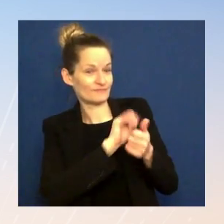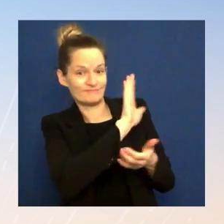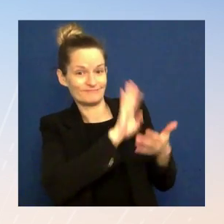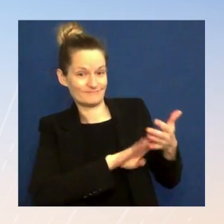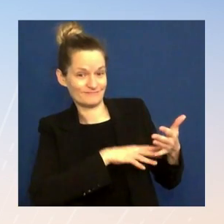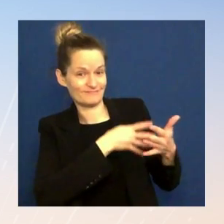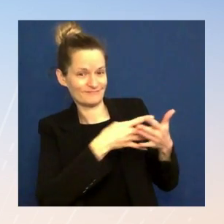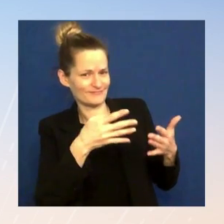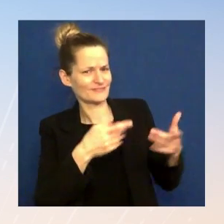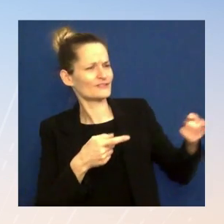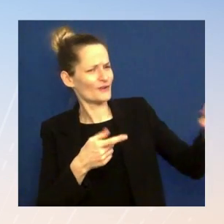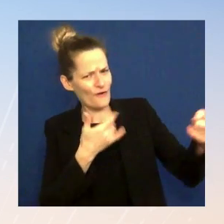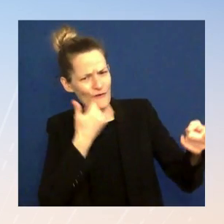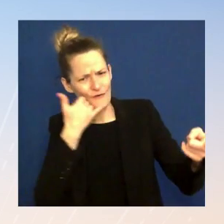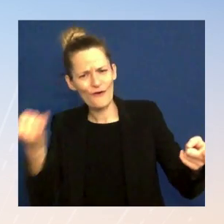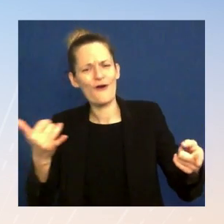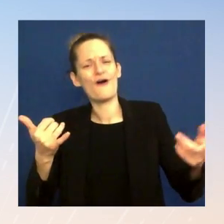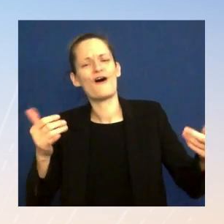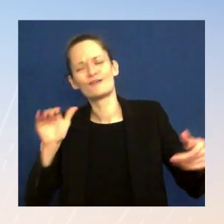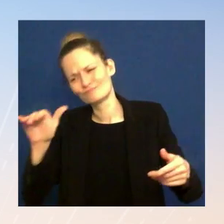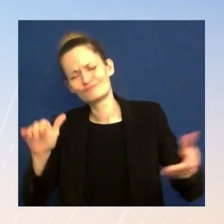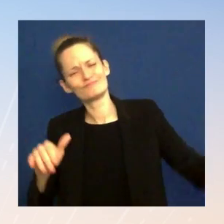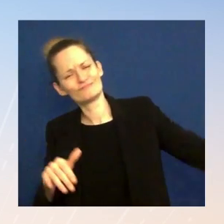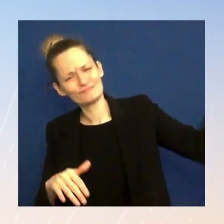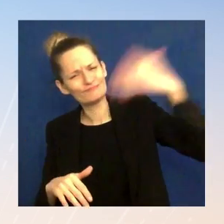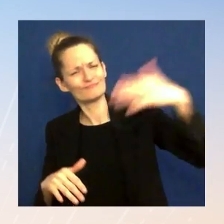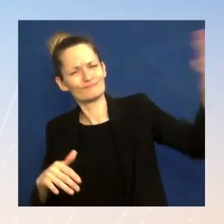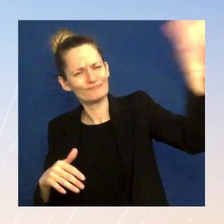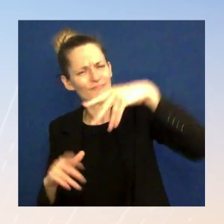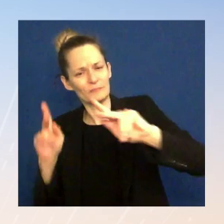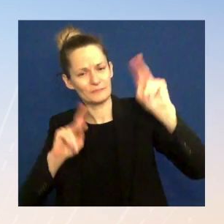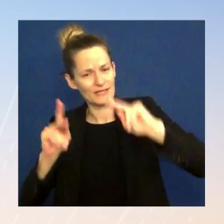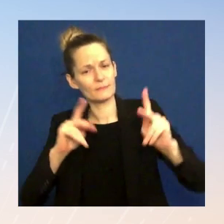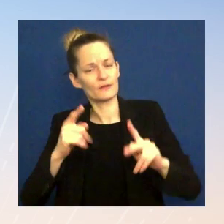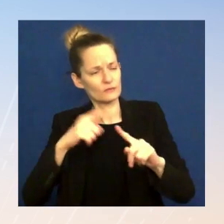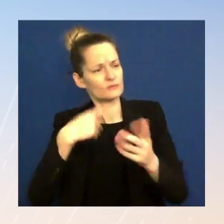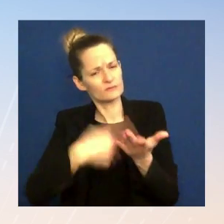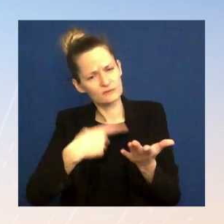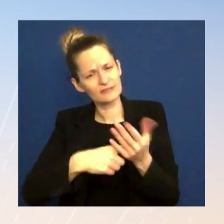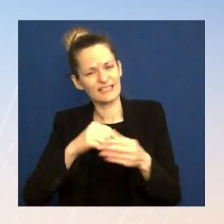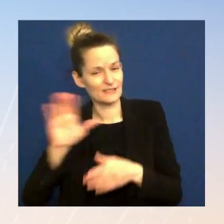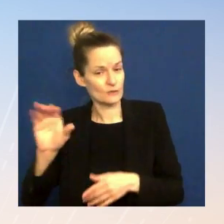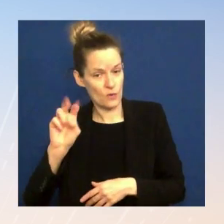And obviously, this is a top priority to keep moving his agenda forward in advance of his trip.